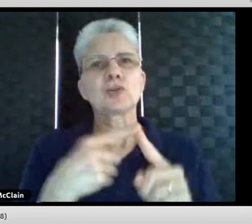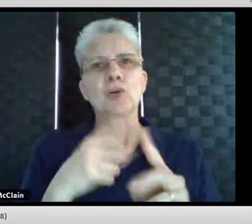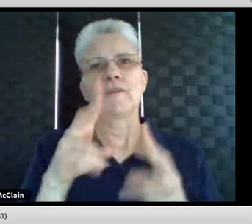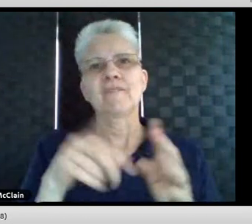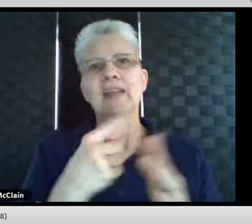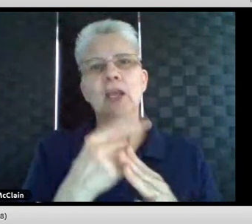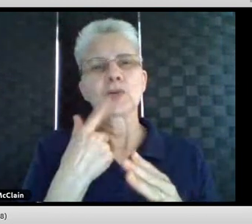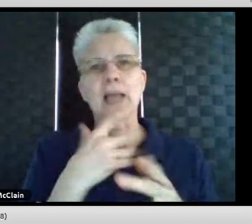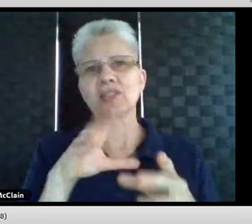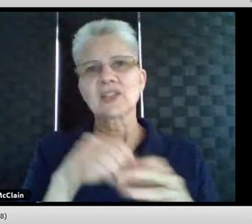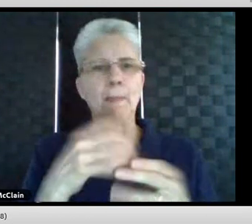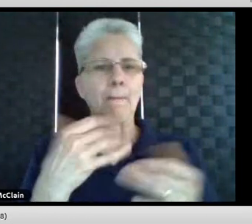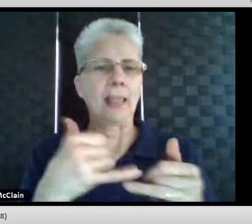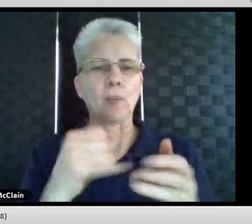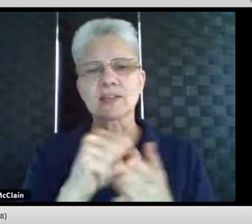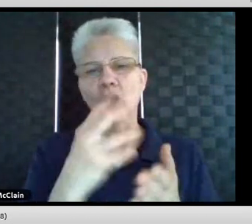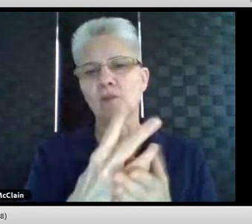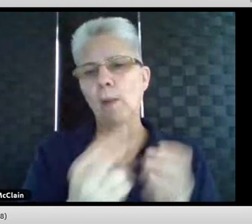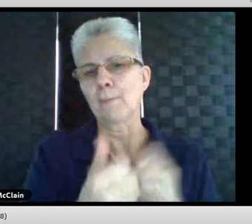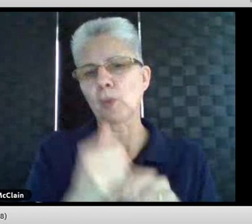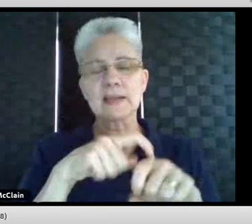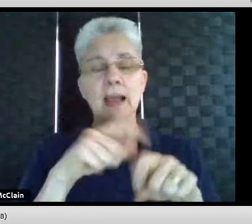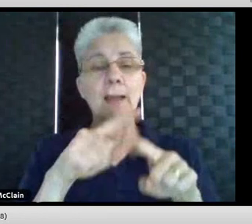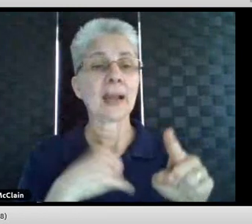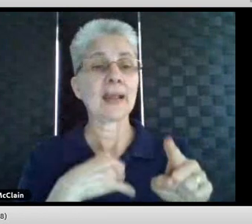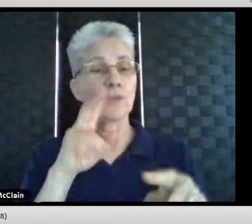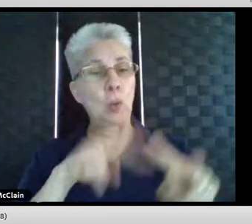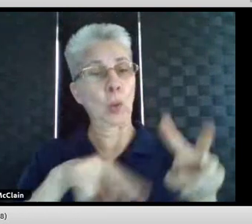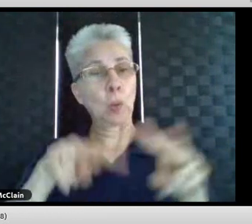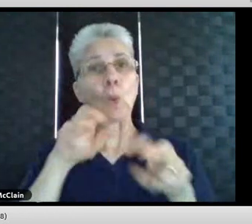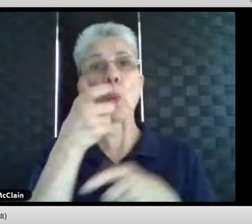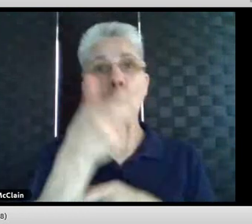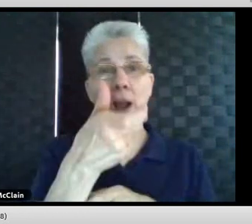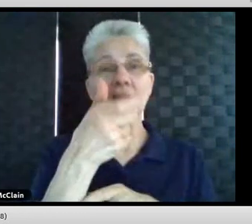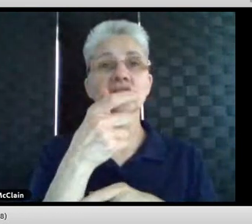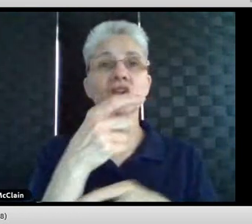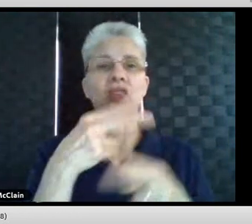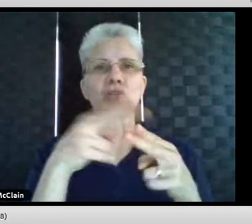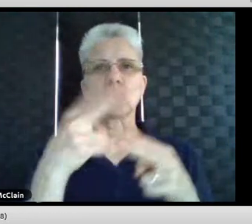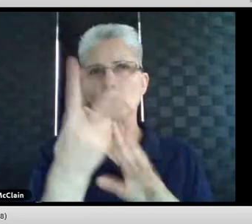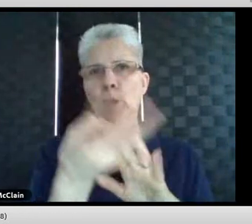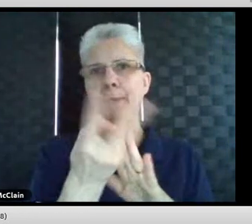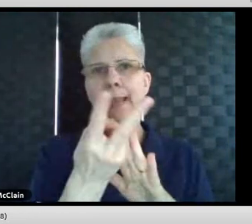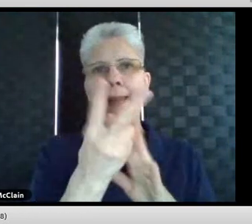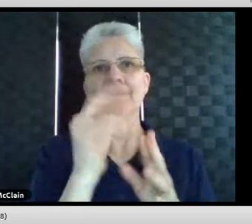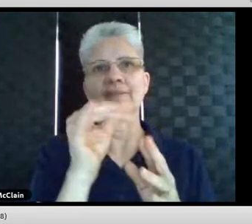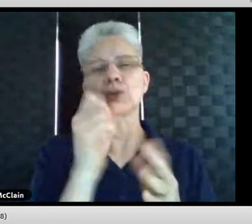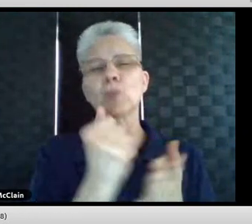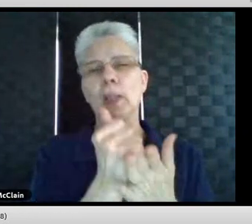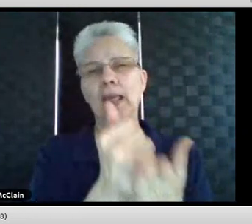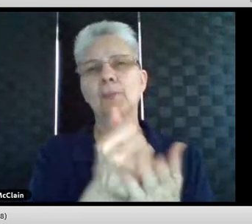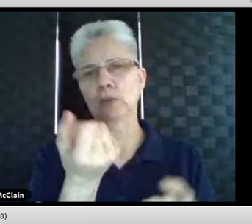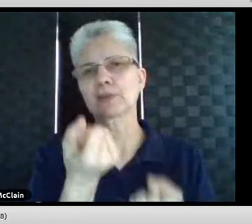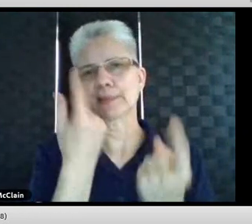and play with software, but if you look at the short 2-minute videos, it's only going to help you understand software features.